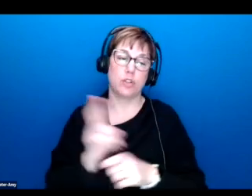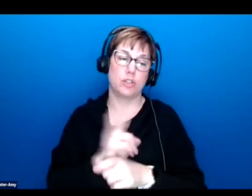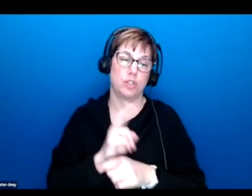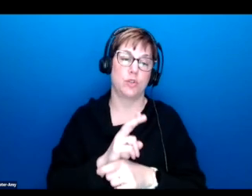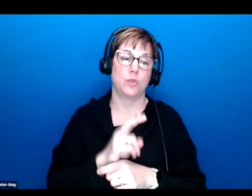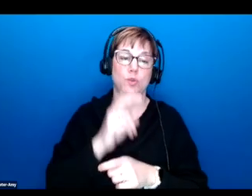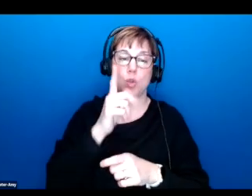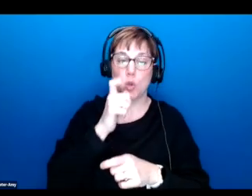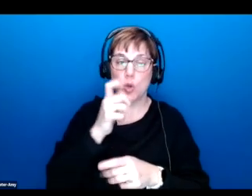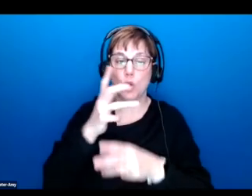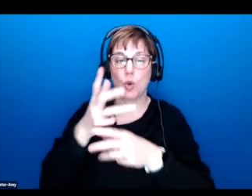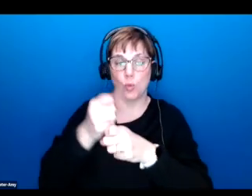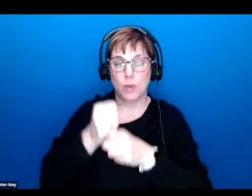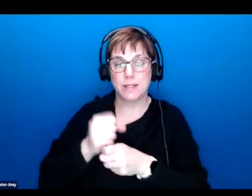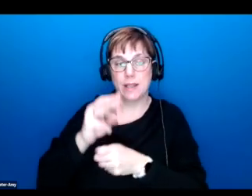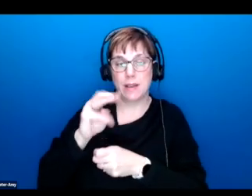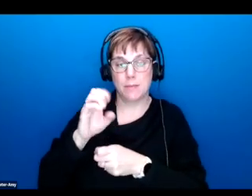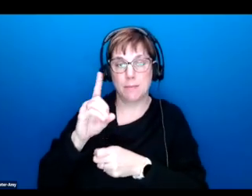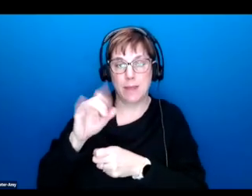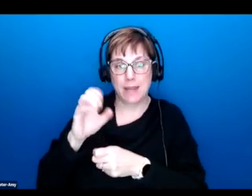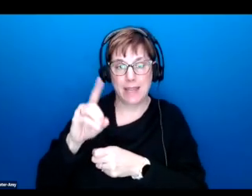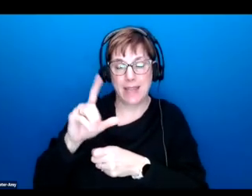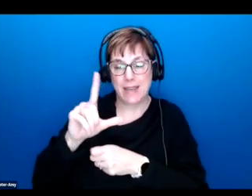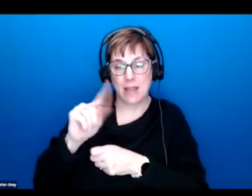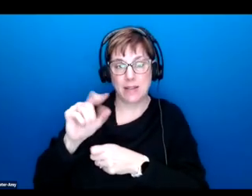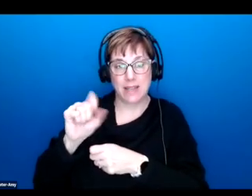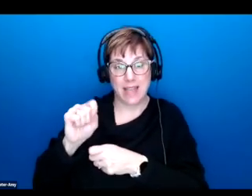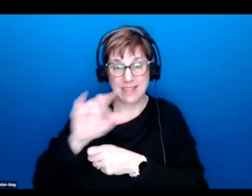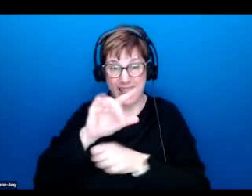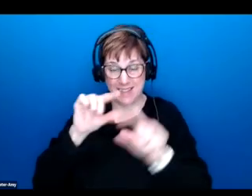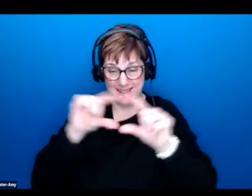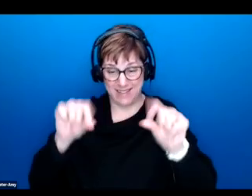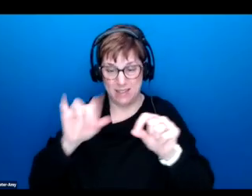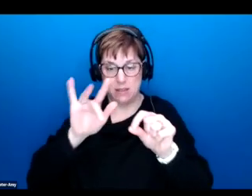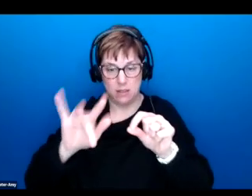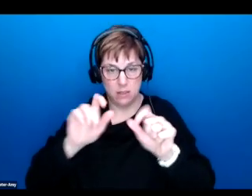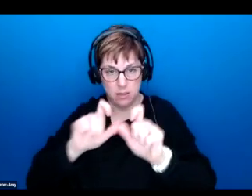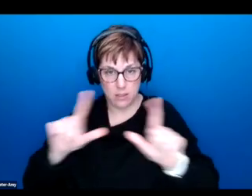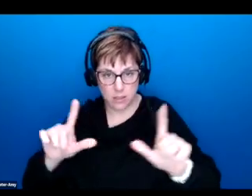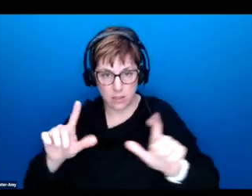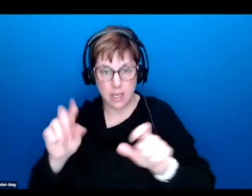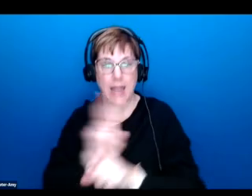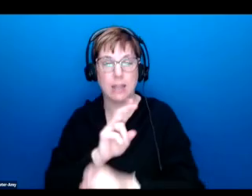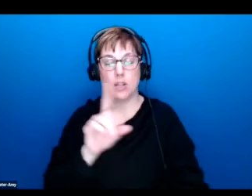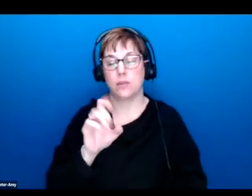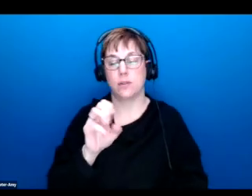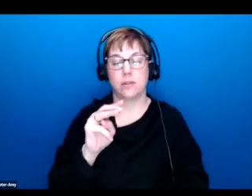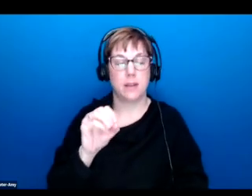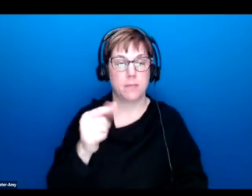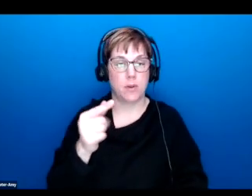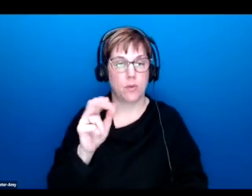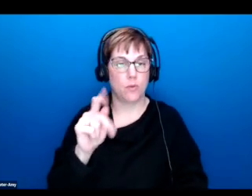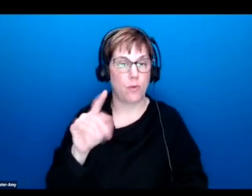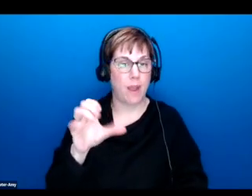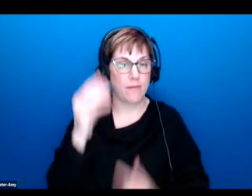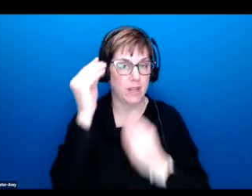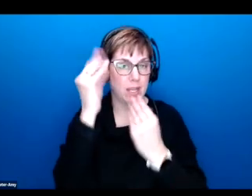Medicaid LTSS tab and specifically to leverage the demographic information that is available through